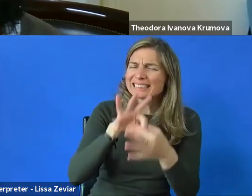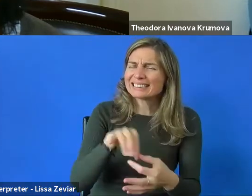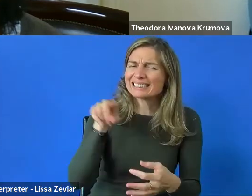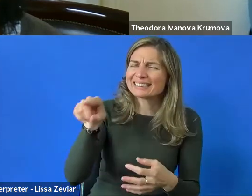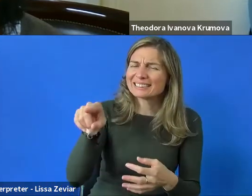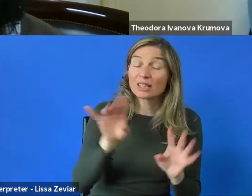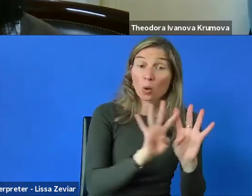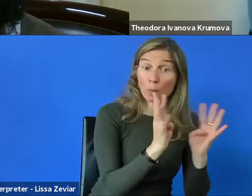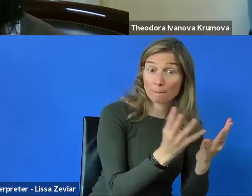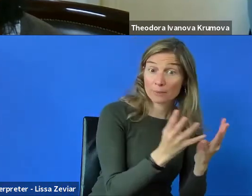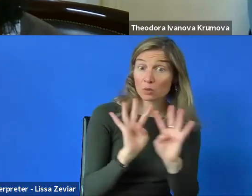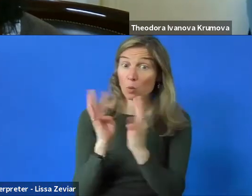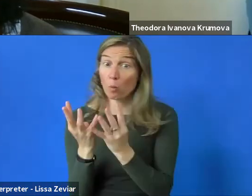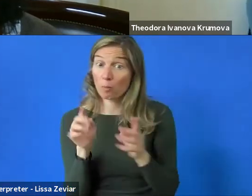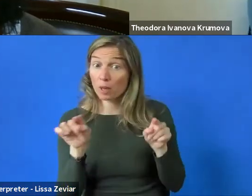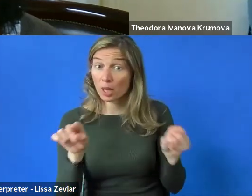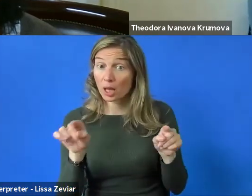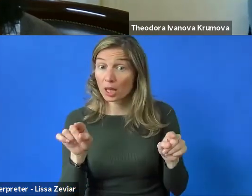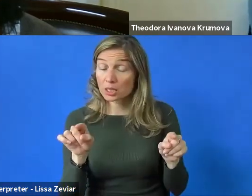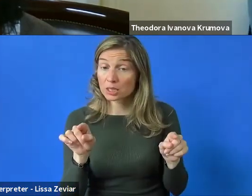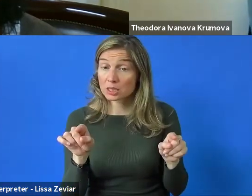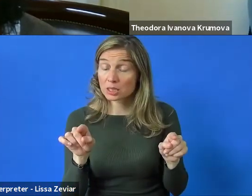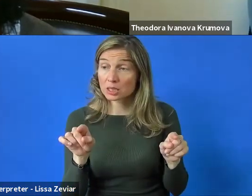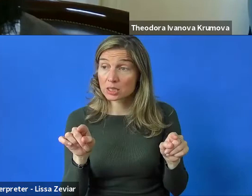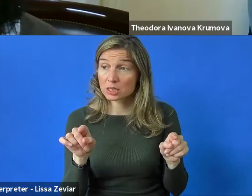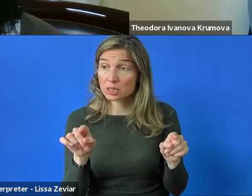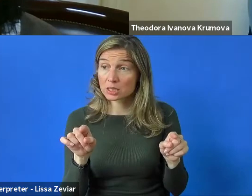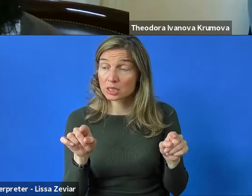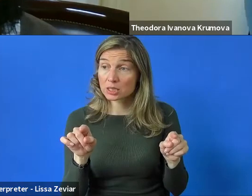when it comes to the follow-up the implementation of the decision.